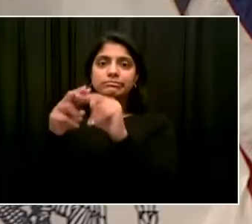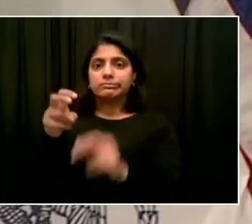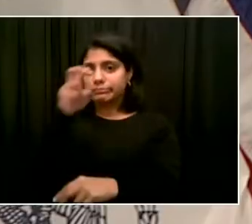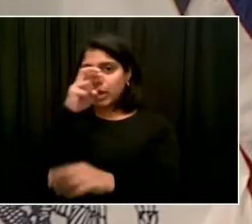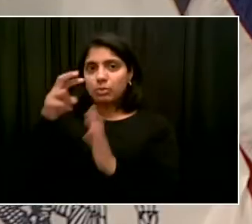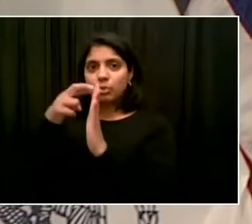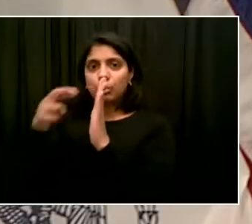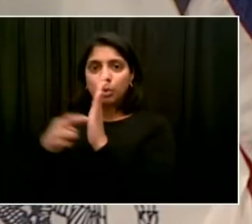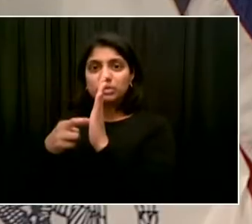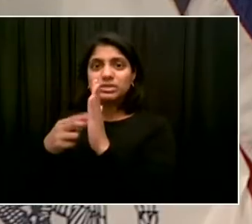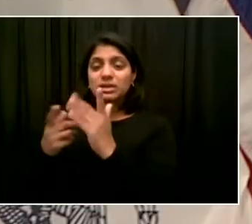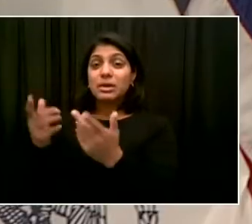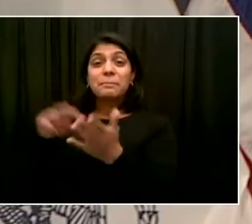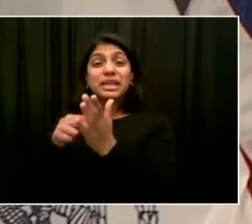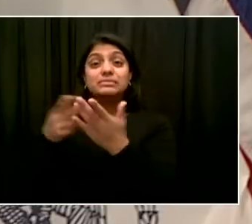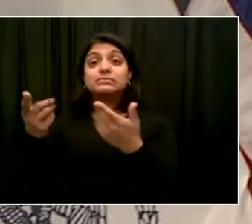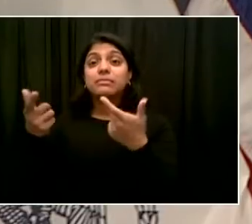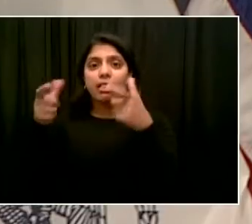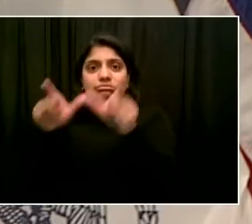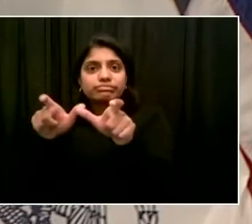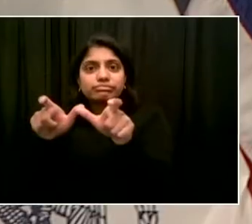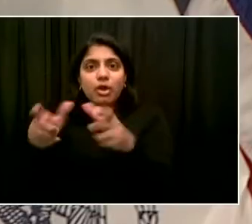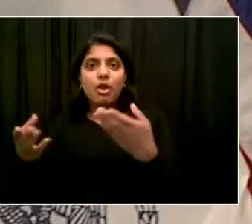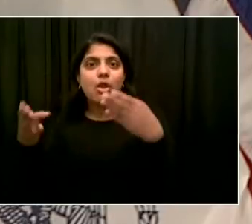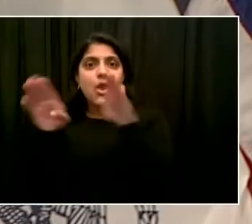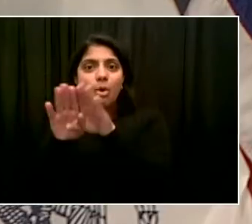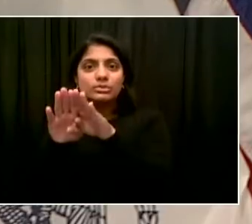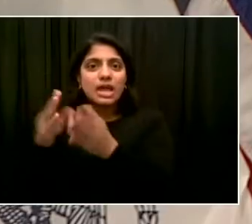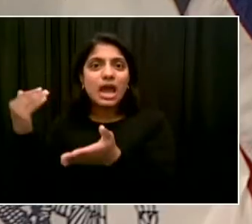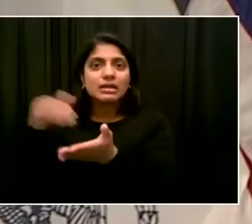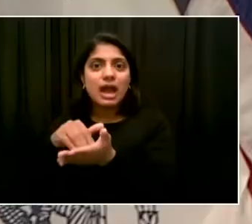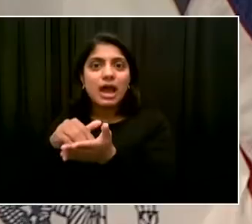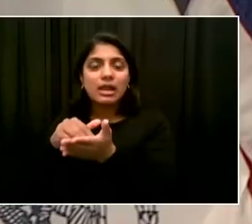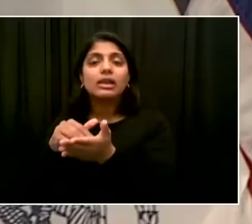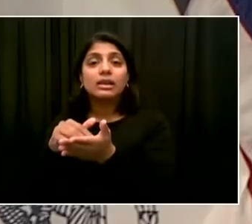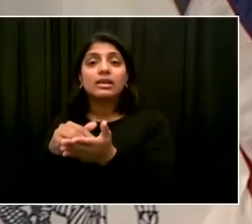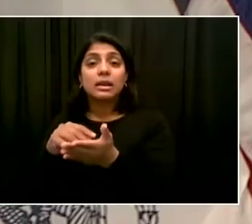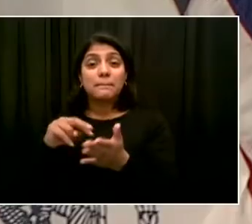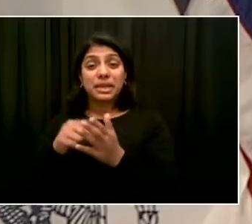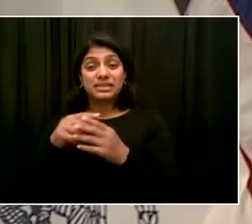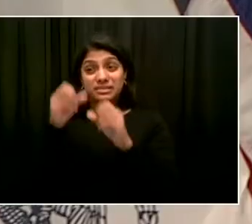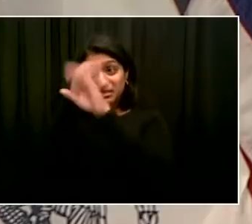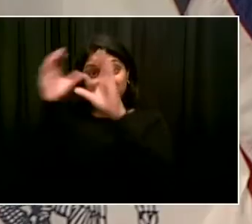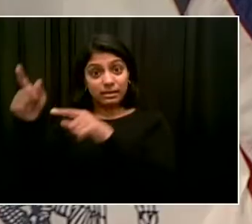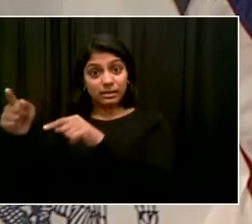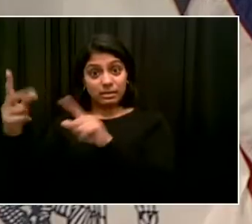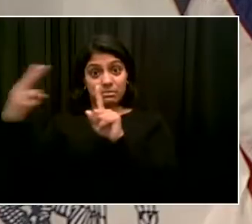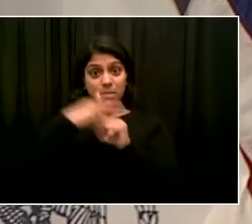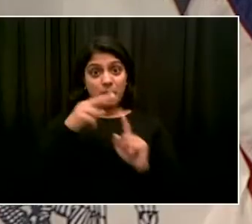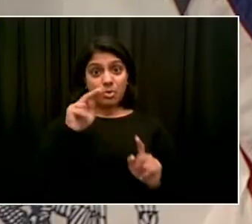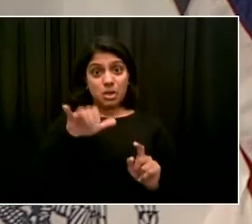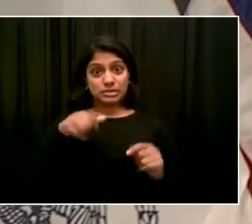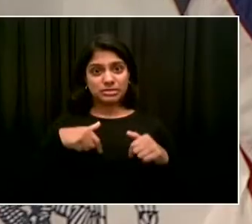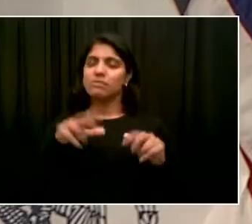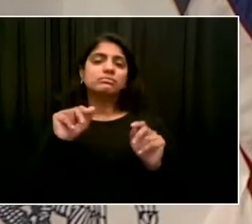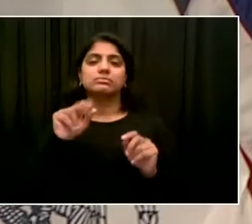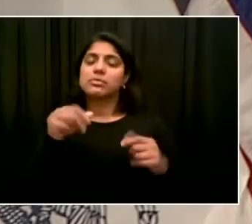HERE. THIS IS WHY WE ARE SO FOCUSED ON VACCINATION, WE ARE SO FOCUSED ON AGGRESSIVE